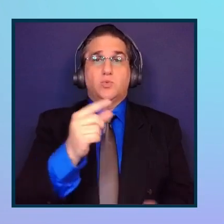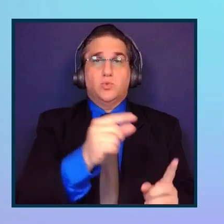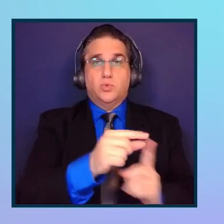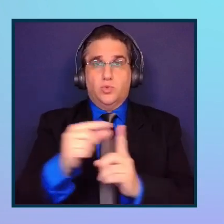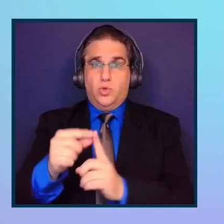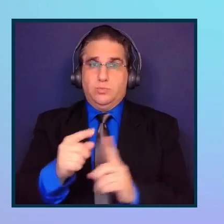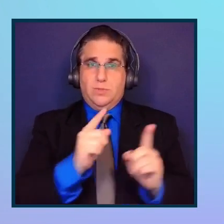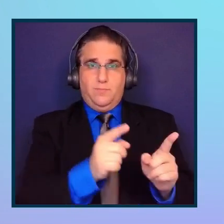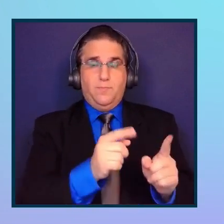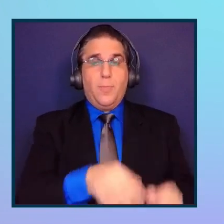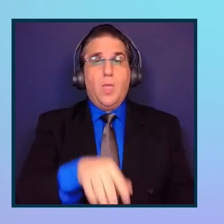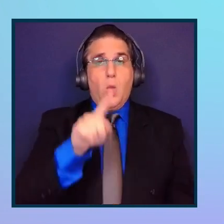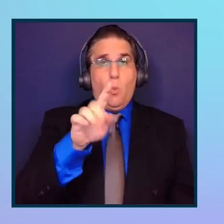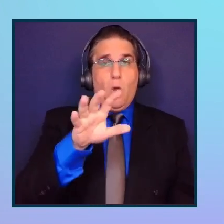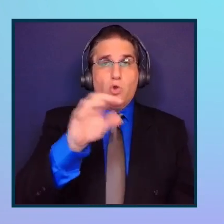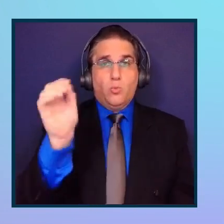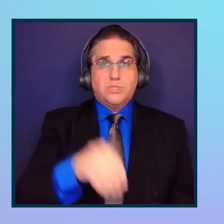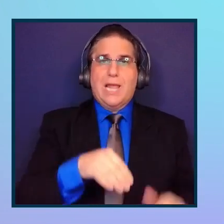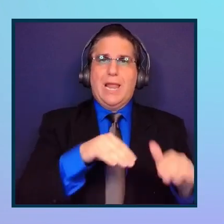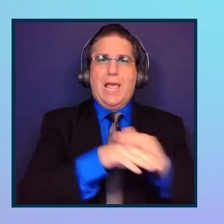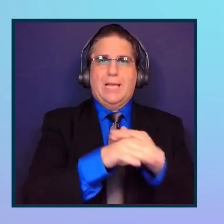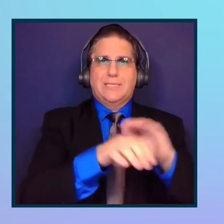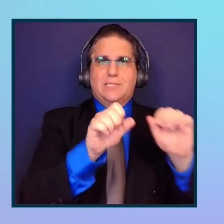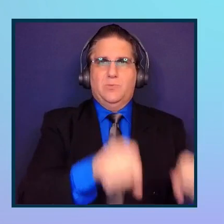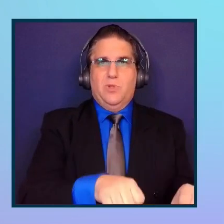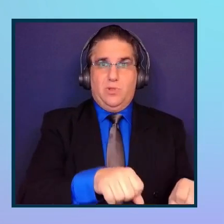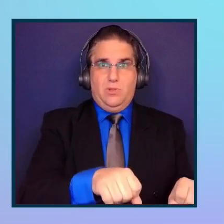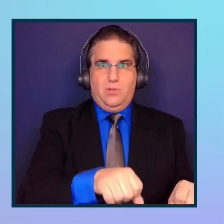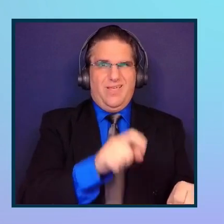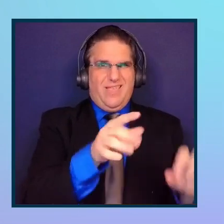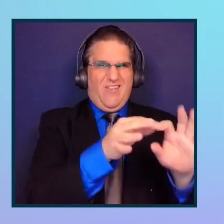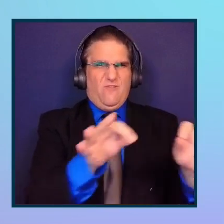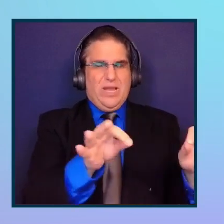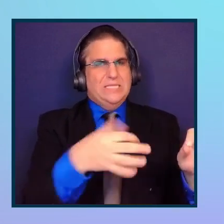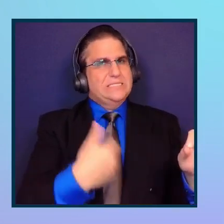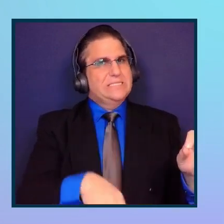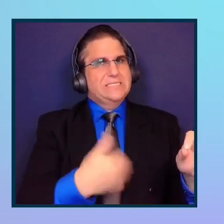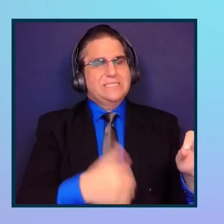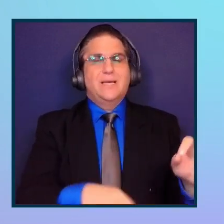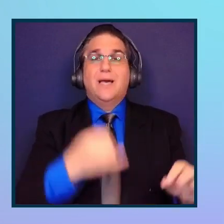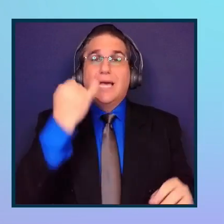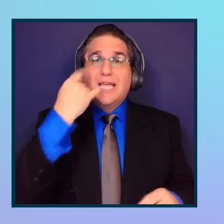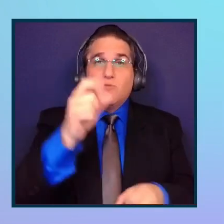So, you know, when you're actually working on accessibility, you'll oftentimes hear that promise,